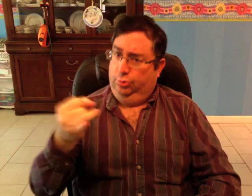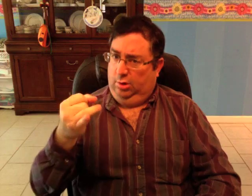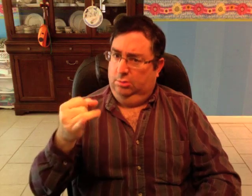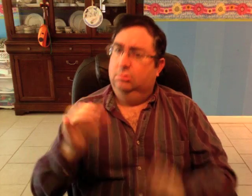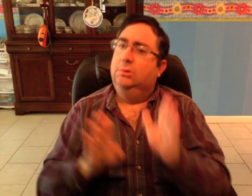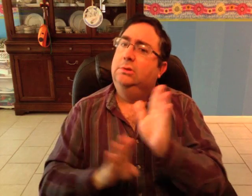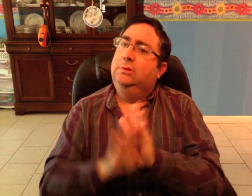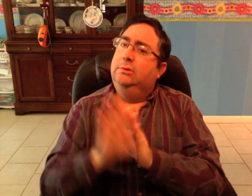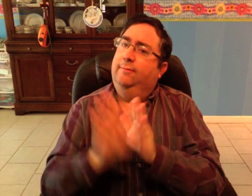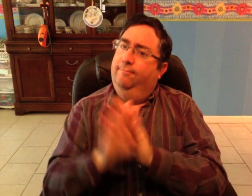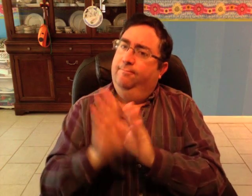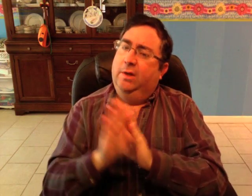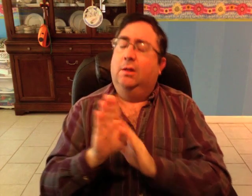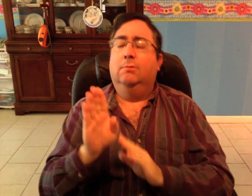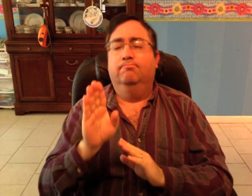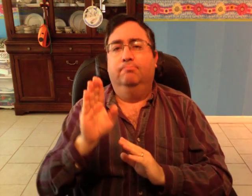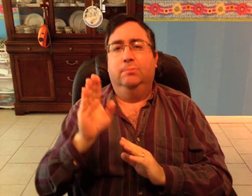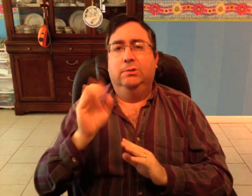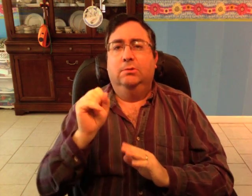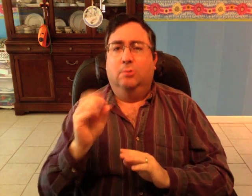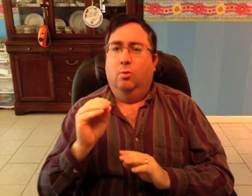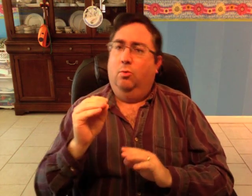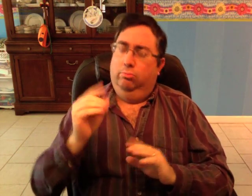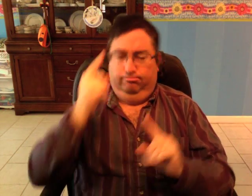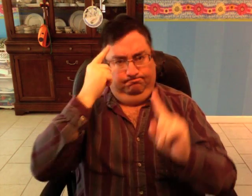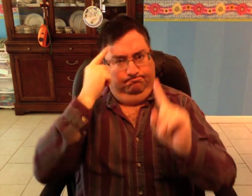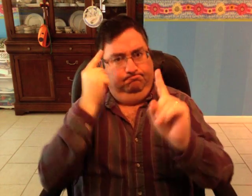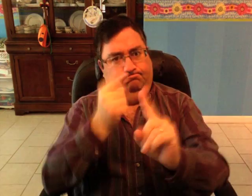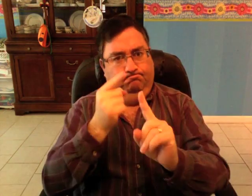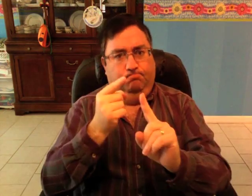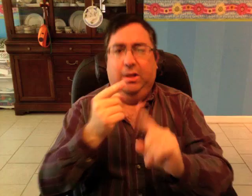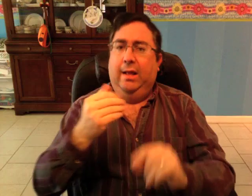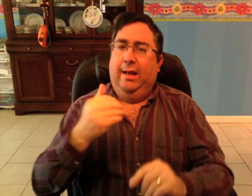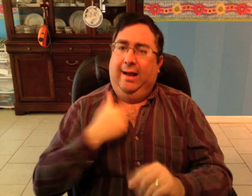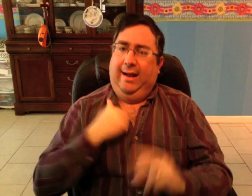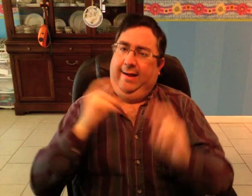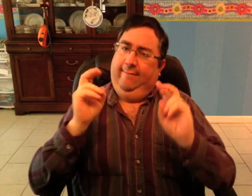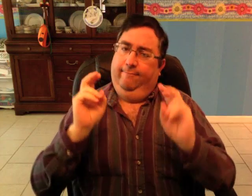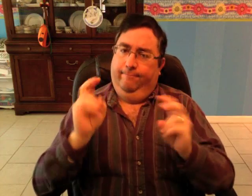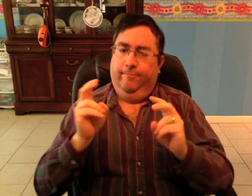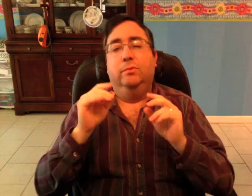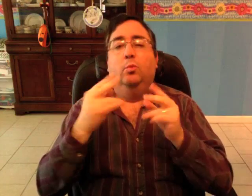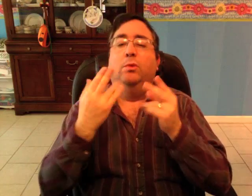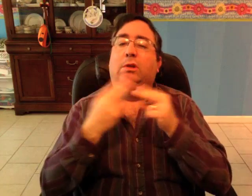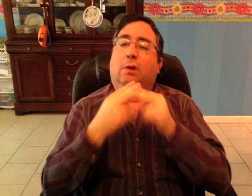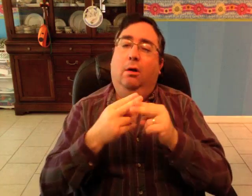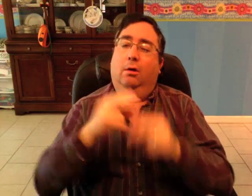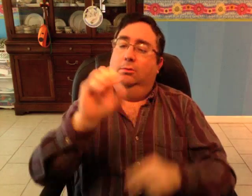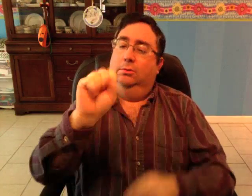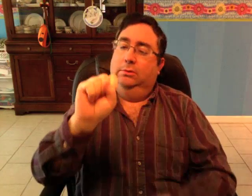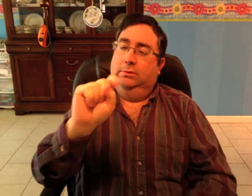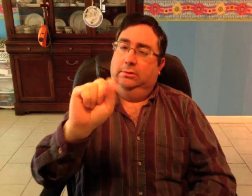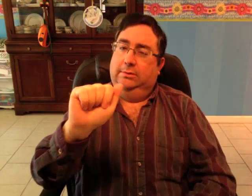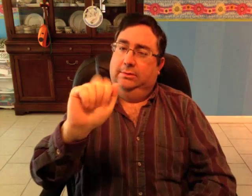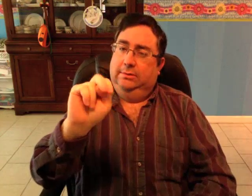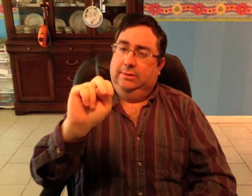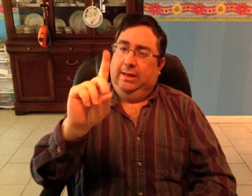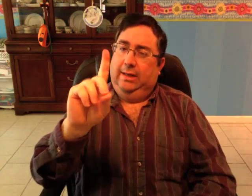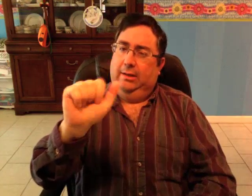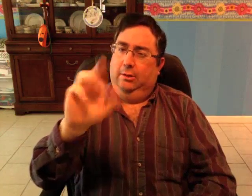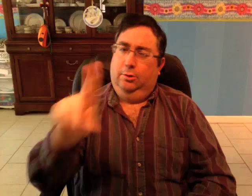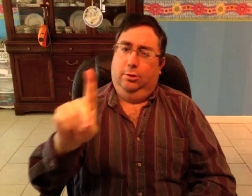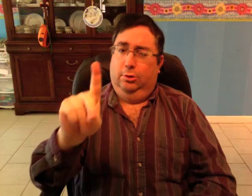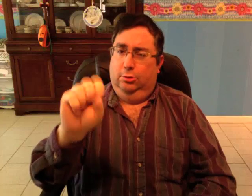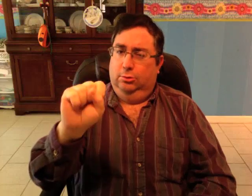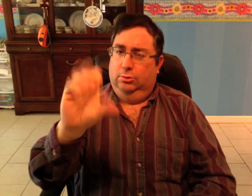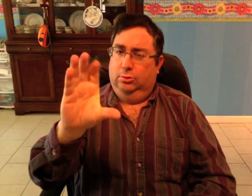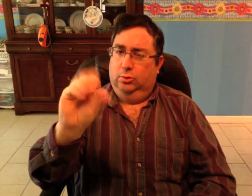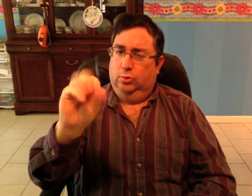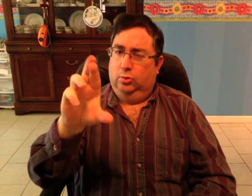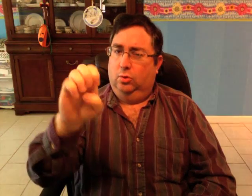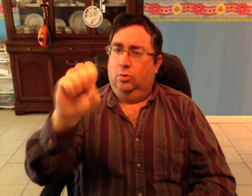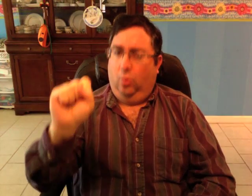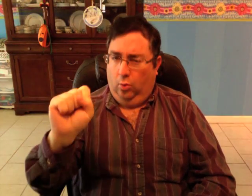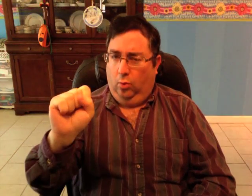The test was developed to have what are called "Standard Scores"